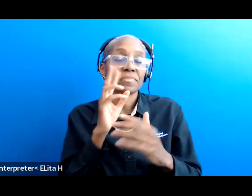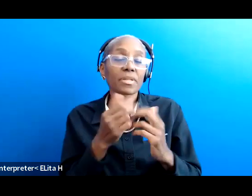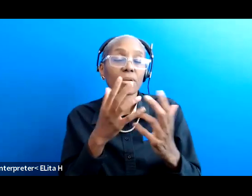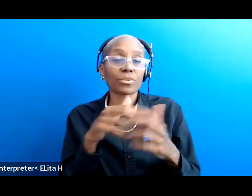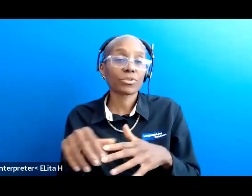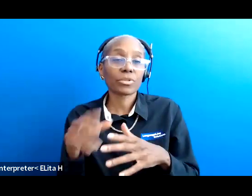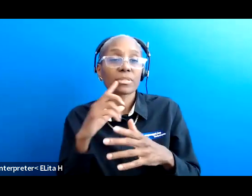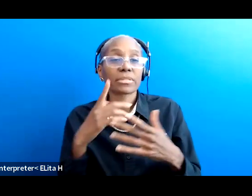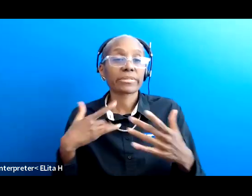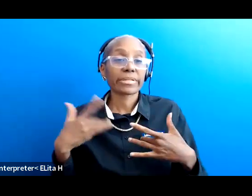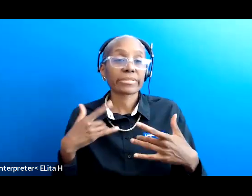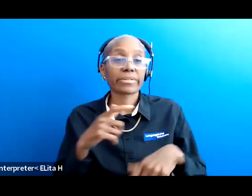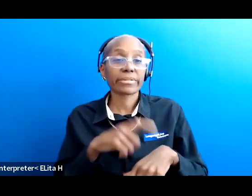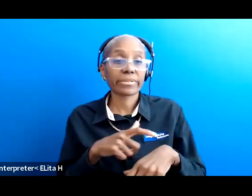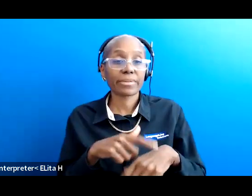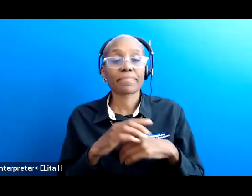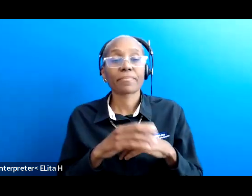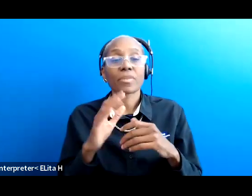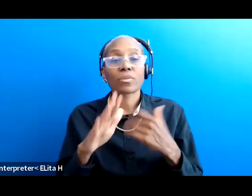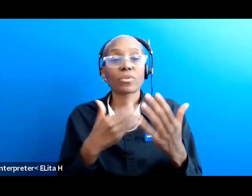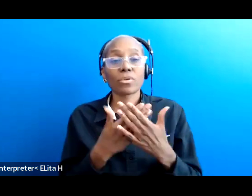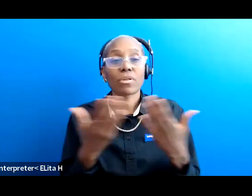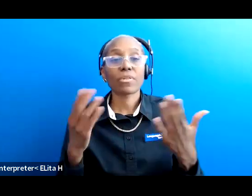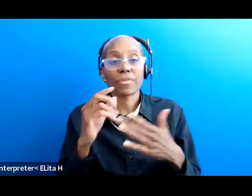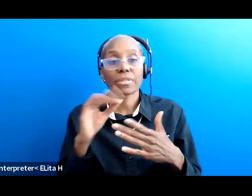But it's an exciting time with all of this stuff that's going on.